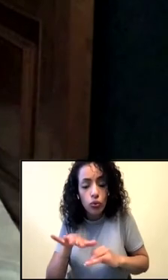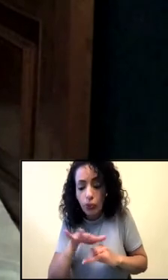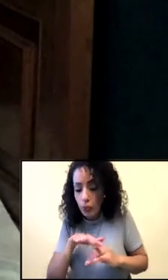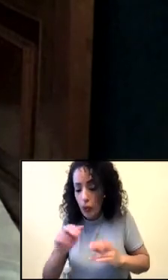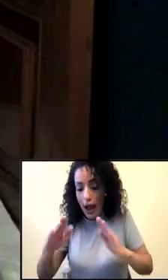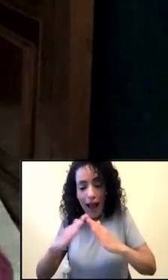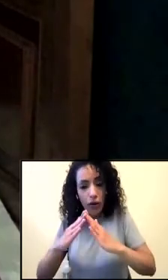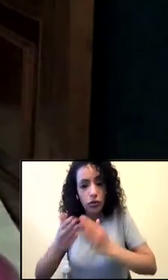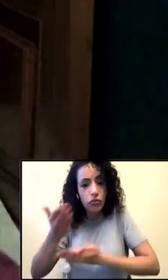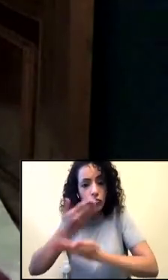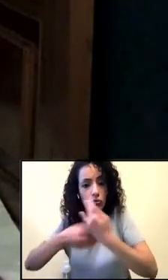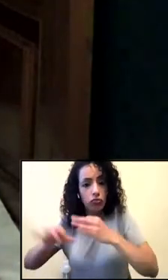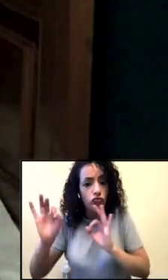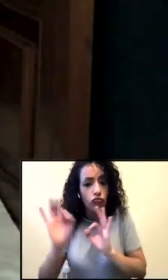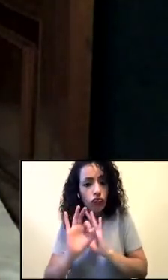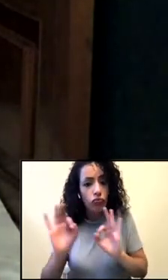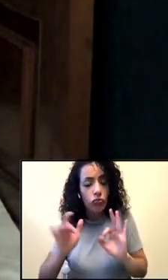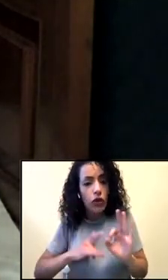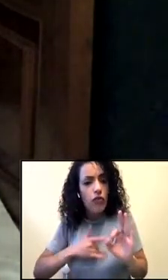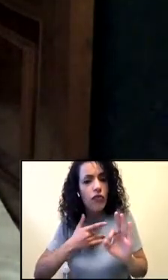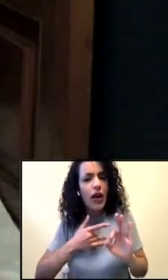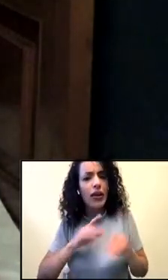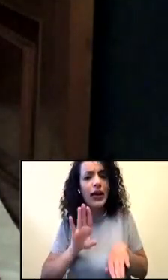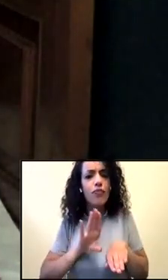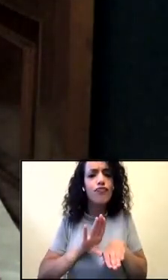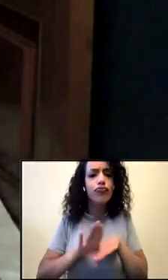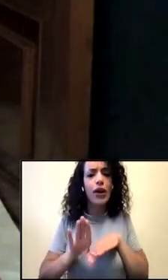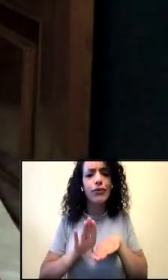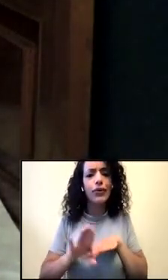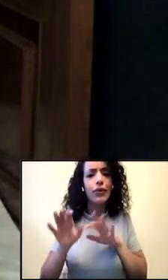it seemed like a silence of practicality. Almost it wasn't like the family was hiding anything,